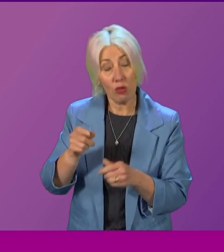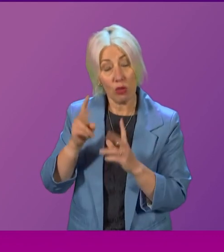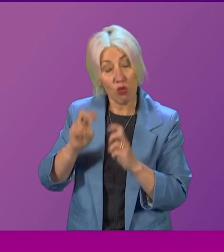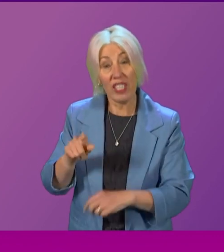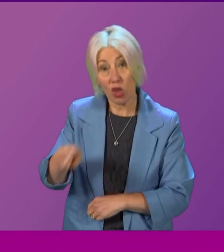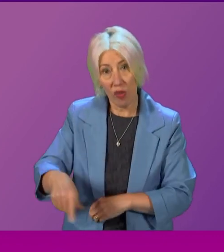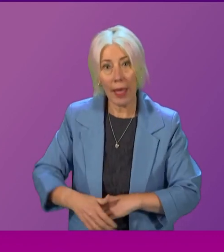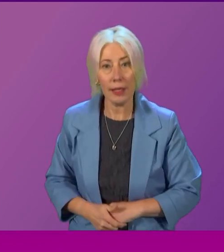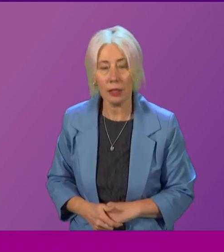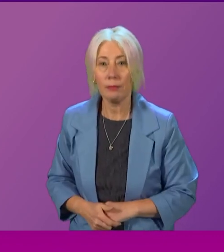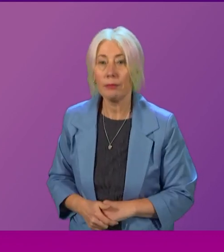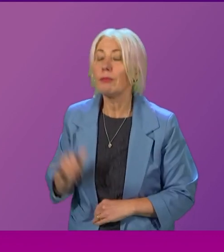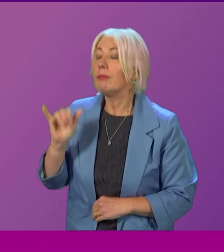I am happy to give that proposal consideration.